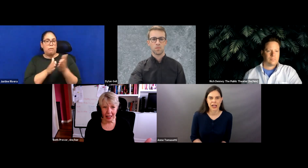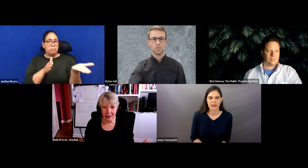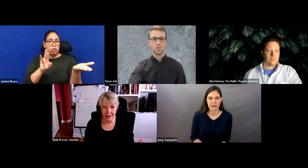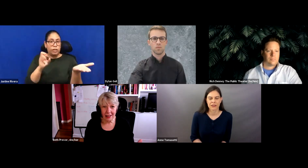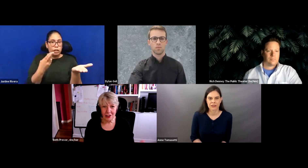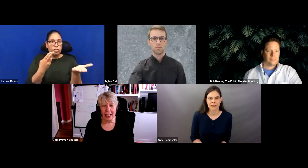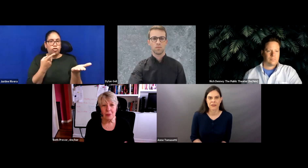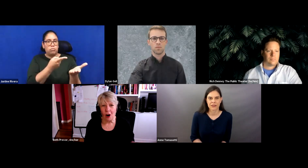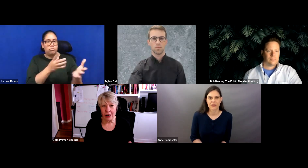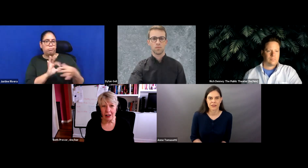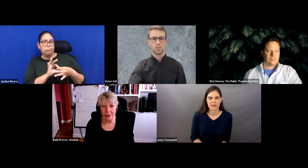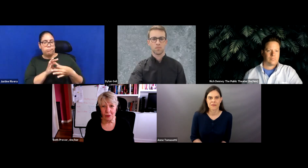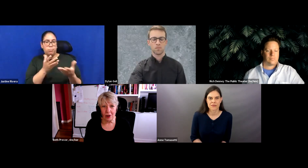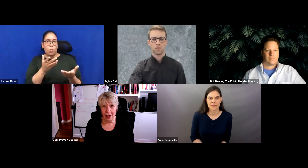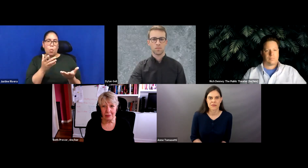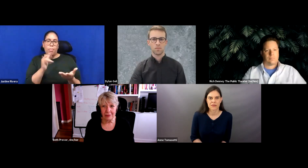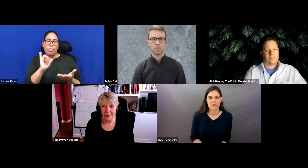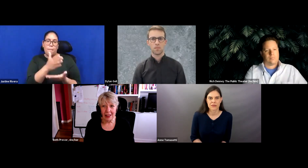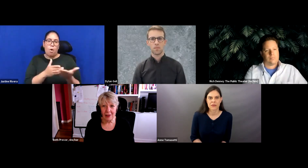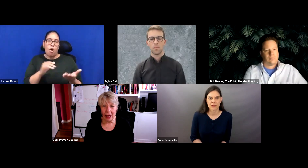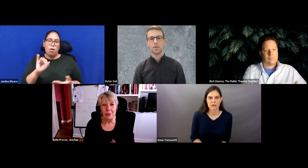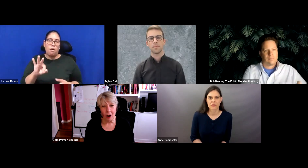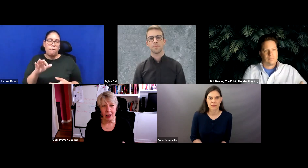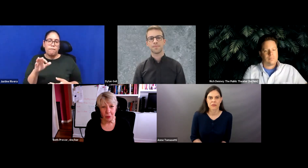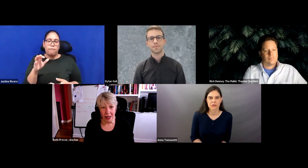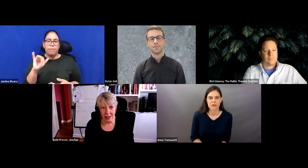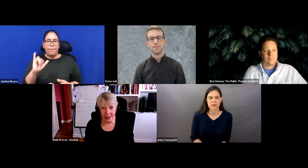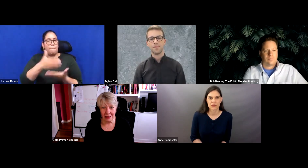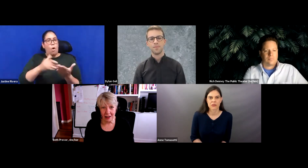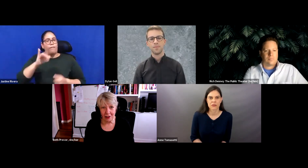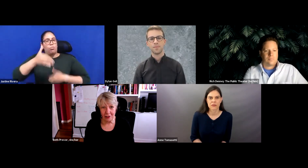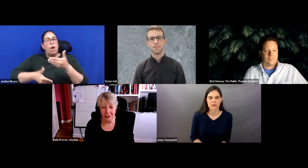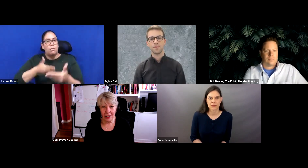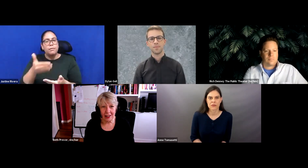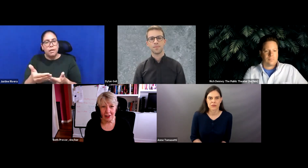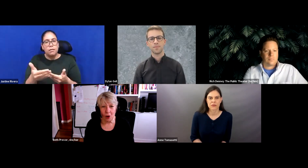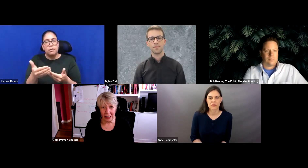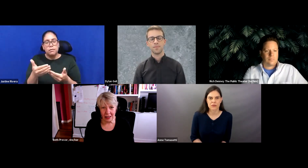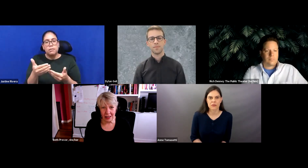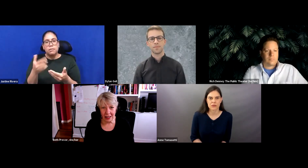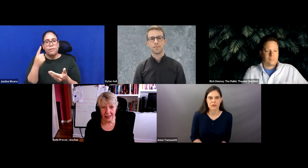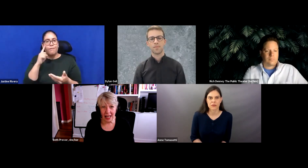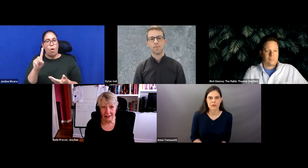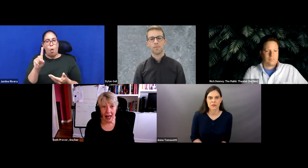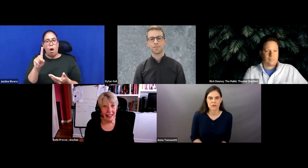that's part of the process of going into this and not